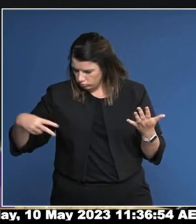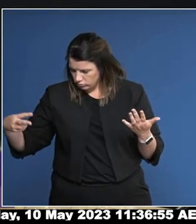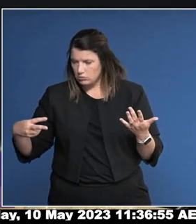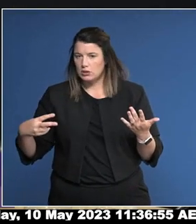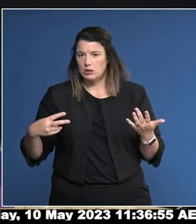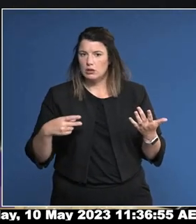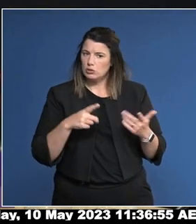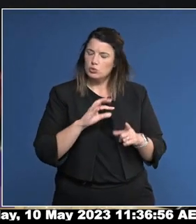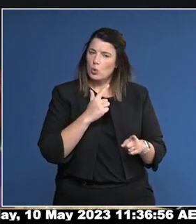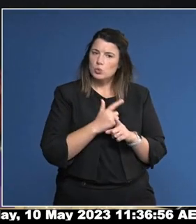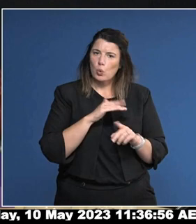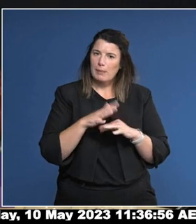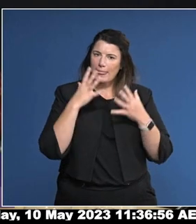boys did as to whether that needed improving.